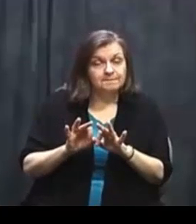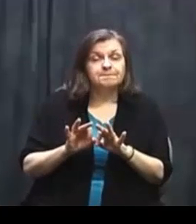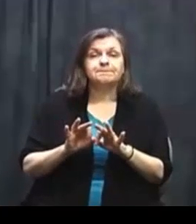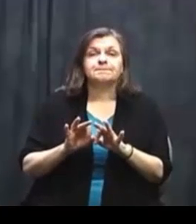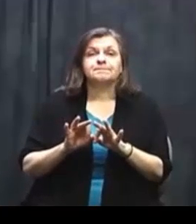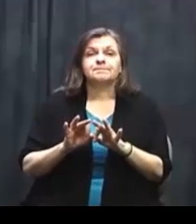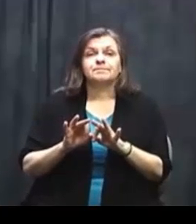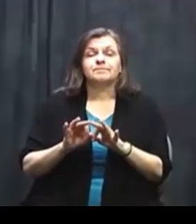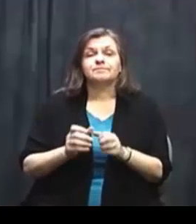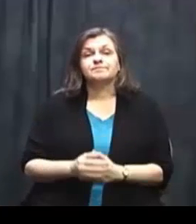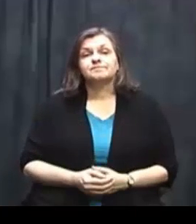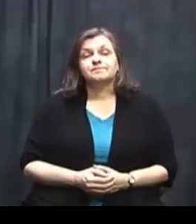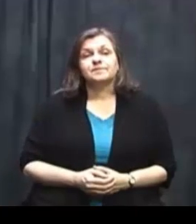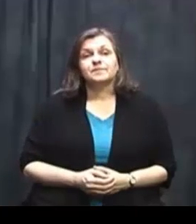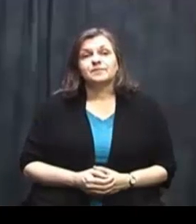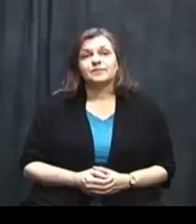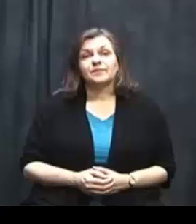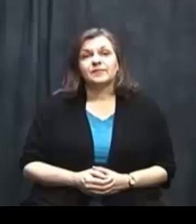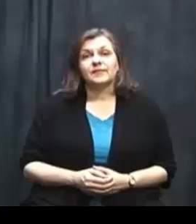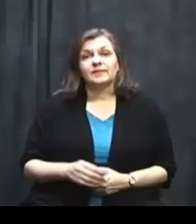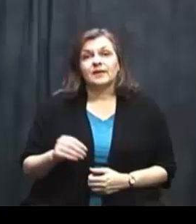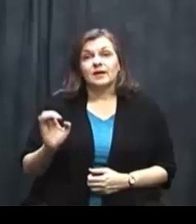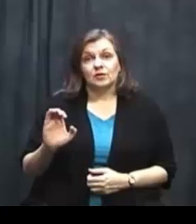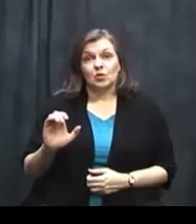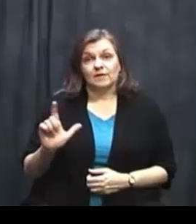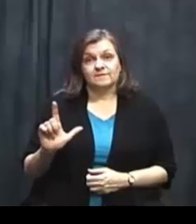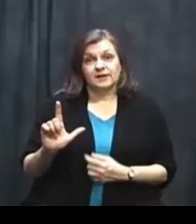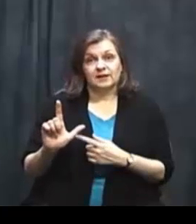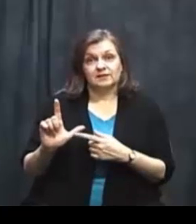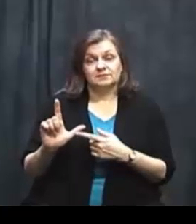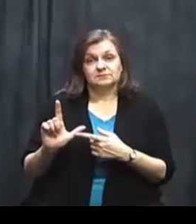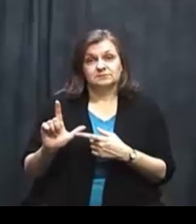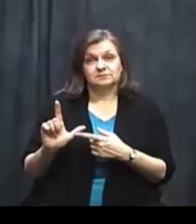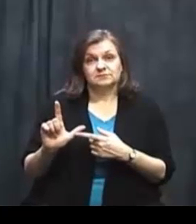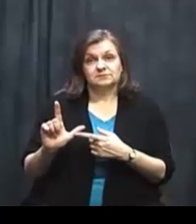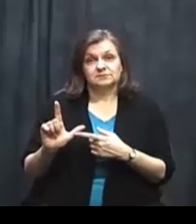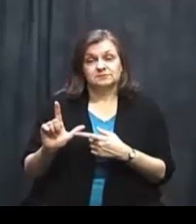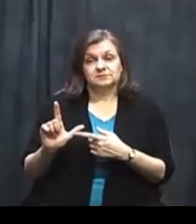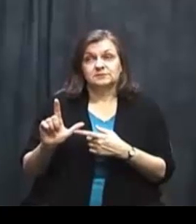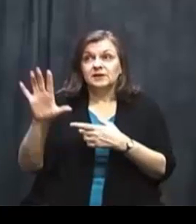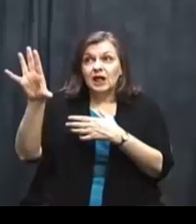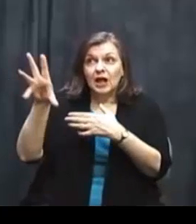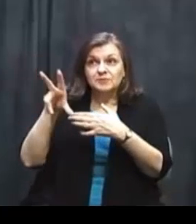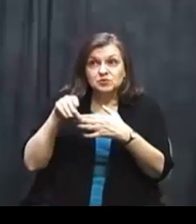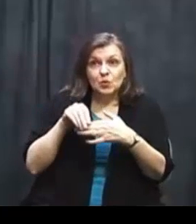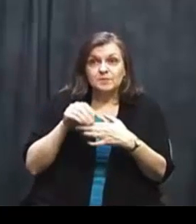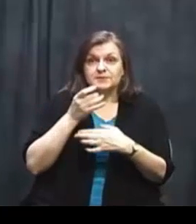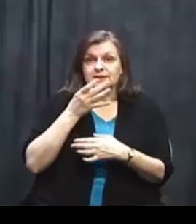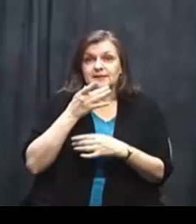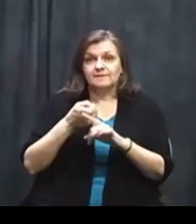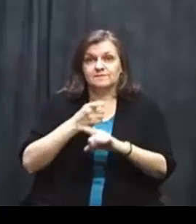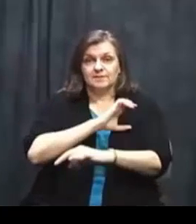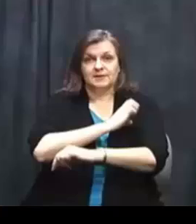that chlorophyll acts to absorb the sun's light energy